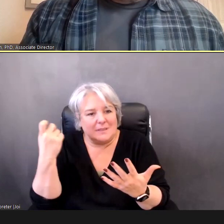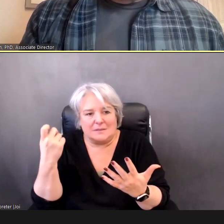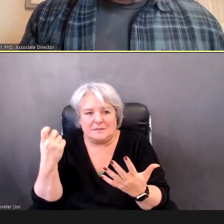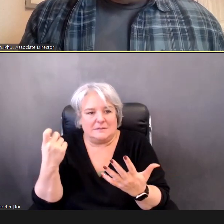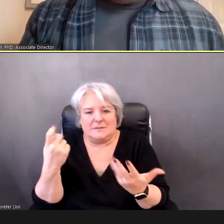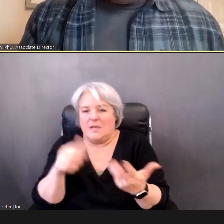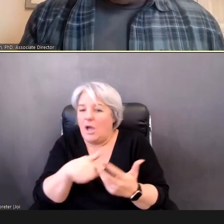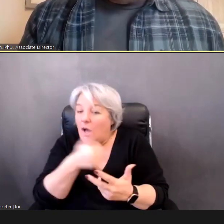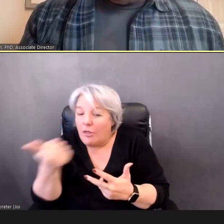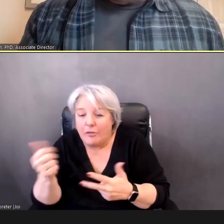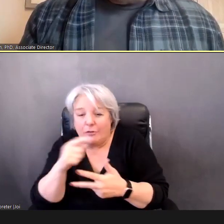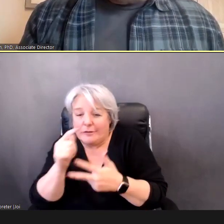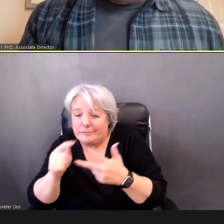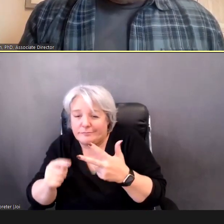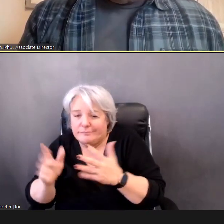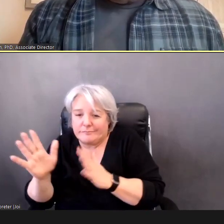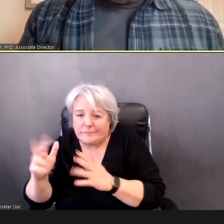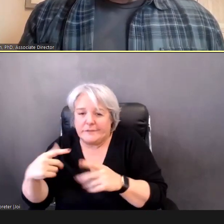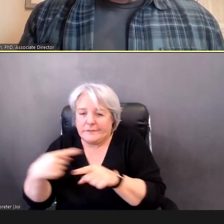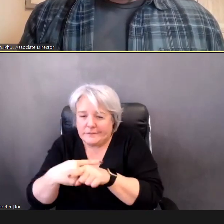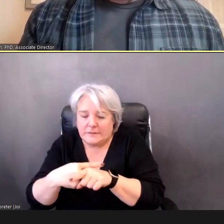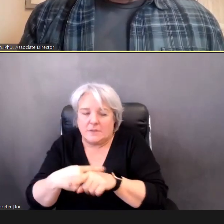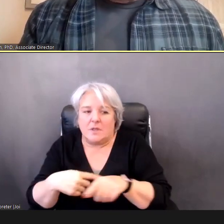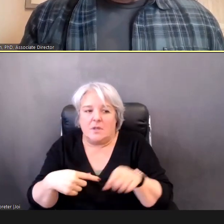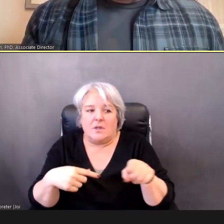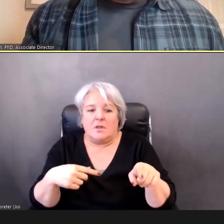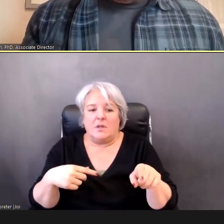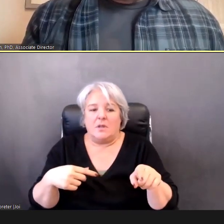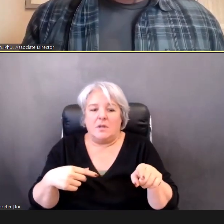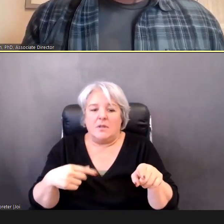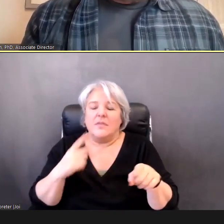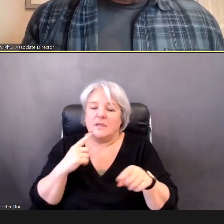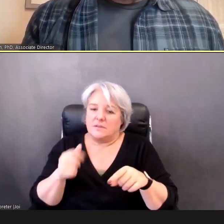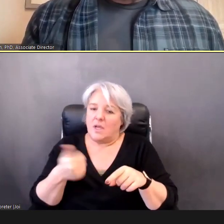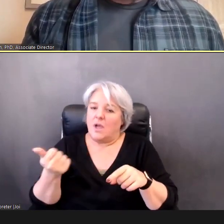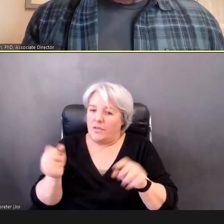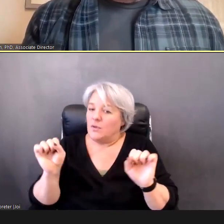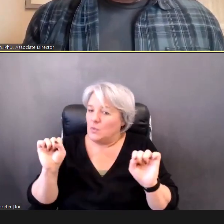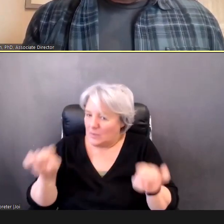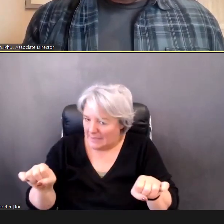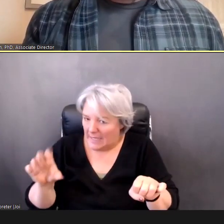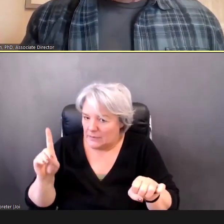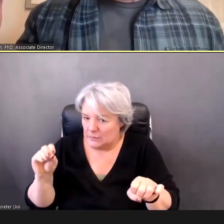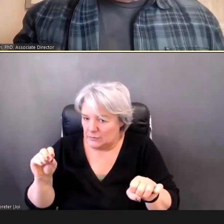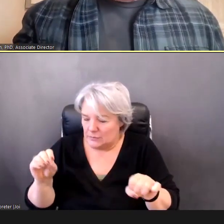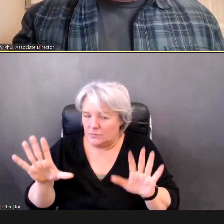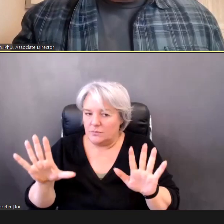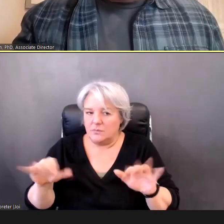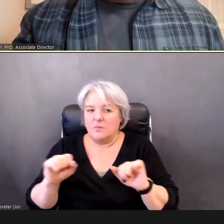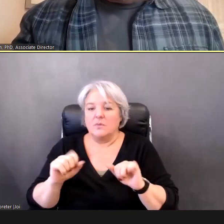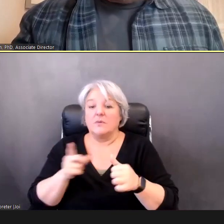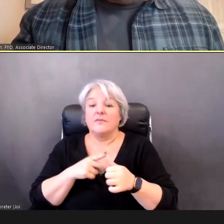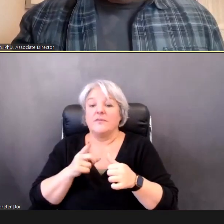um methods um there are a couple of things